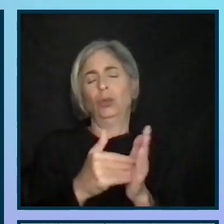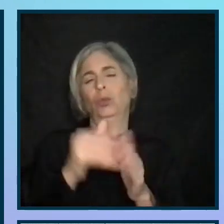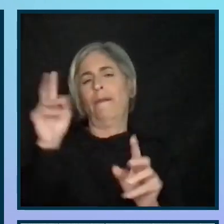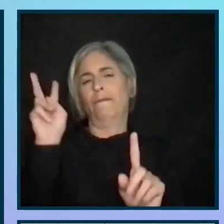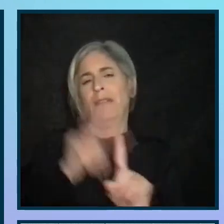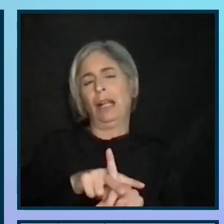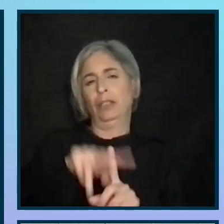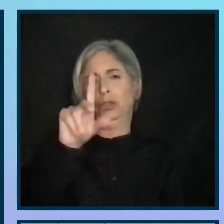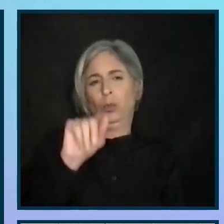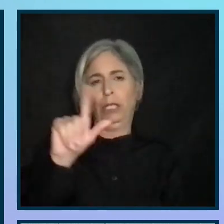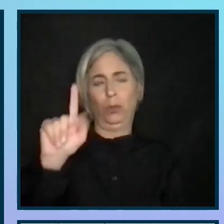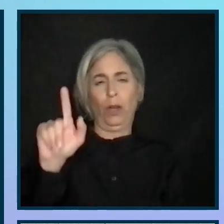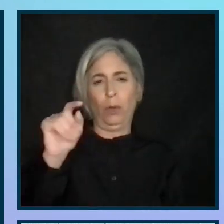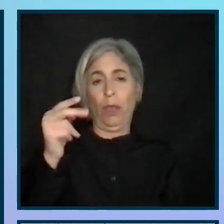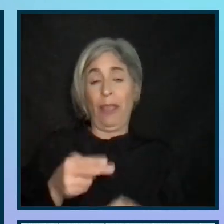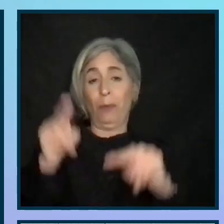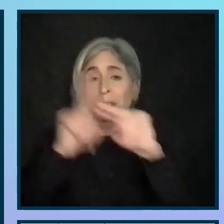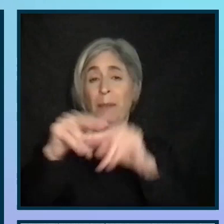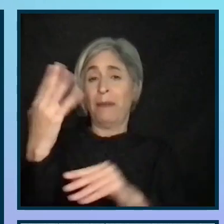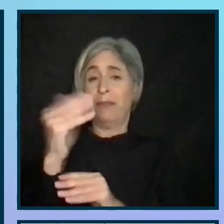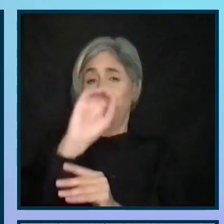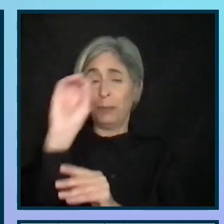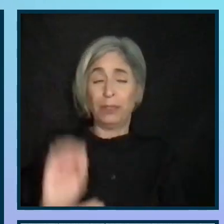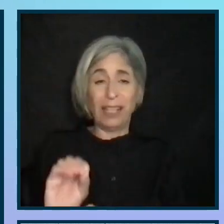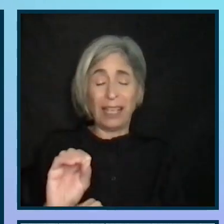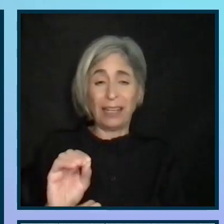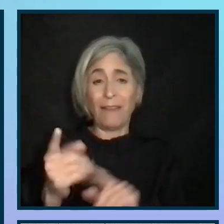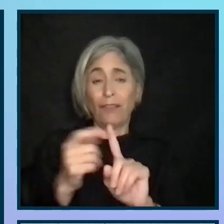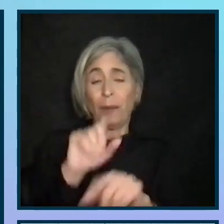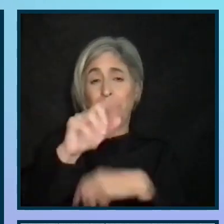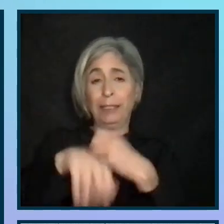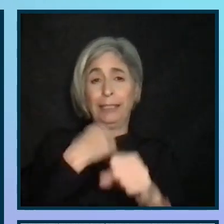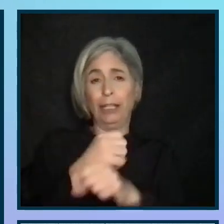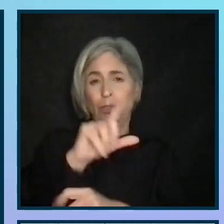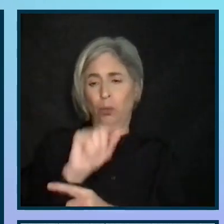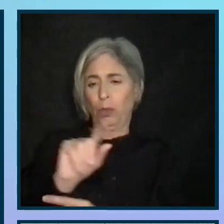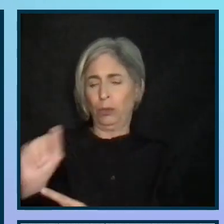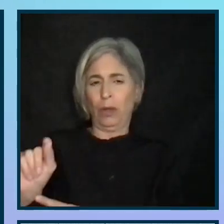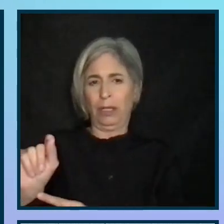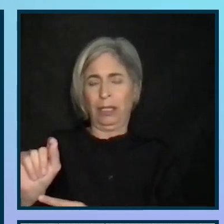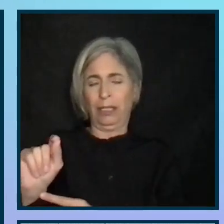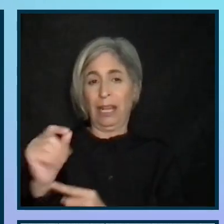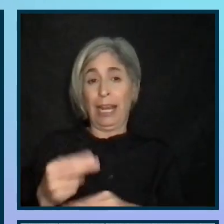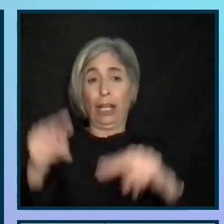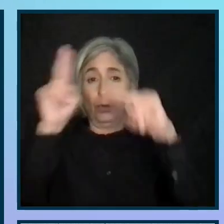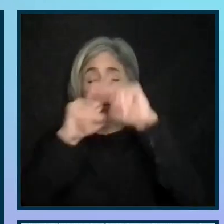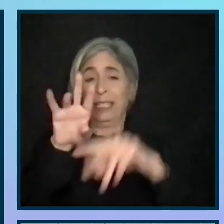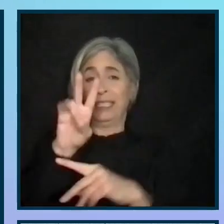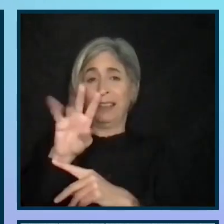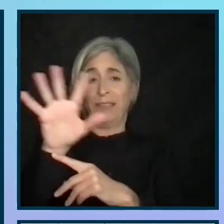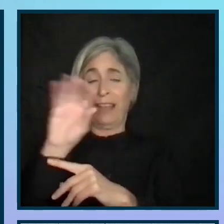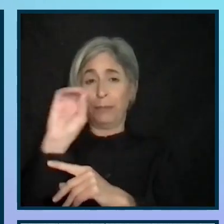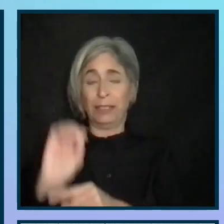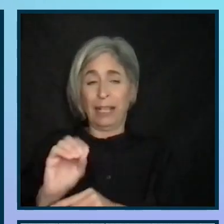And that was up 15% over 2020, and up 75% over 2018.